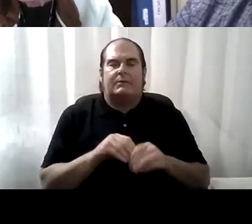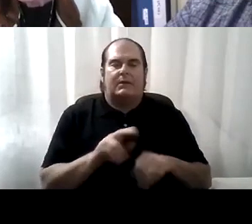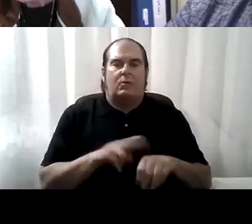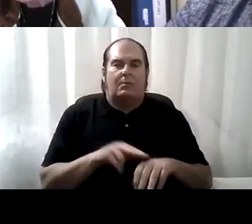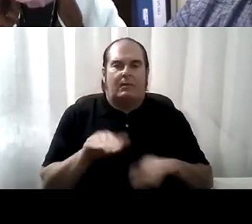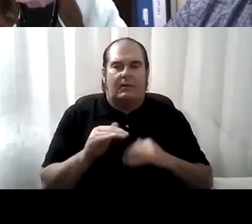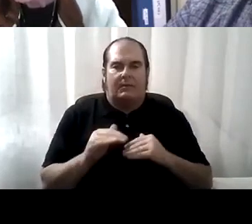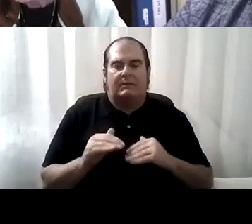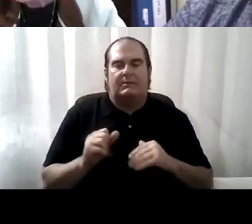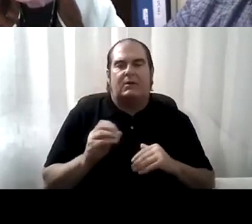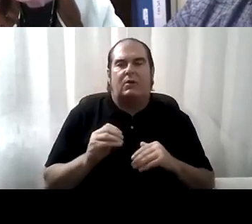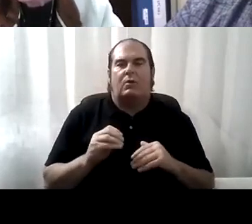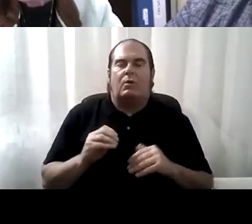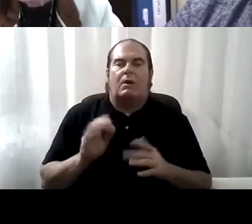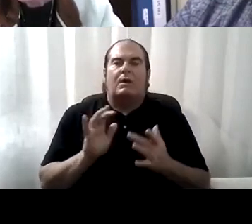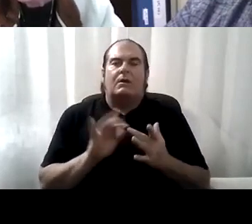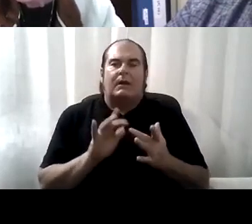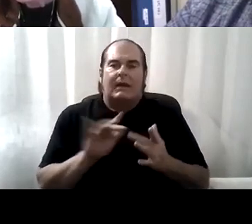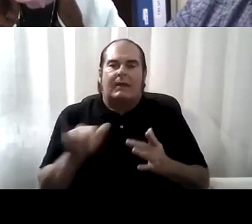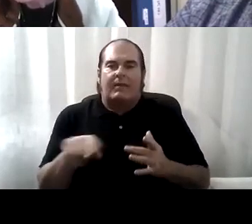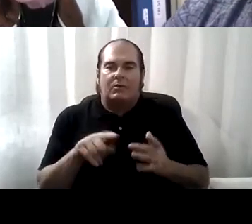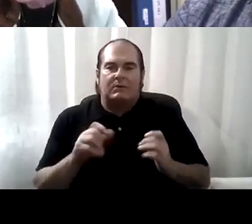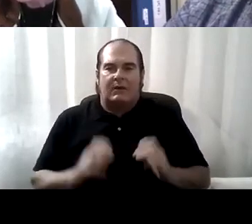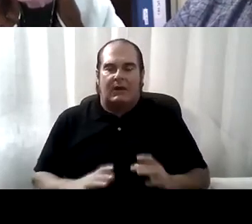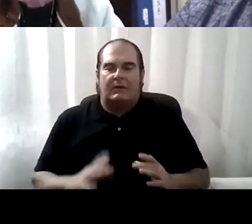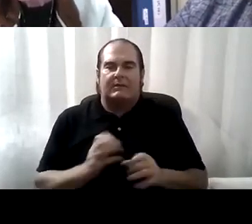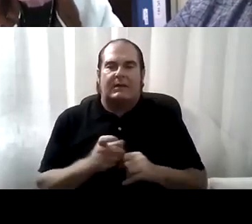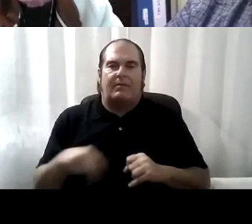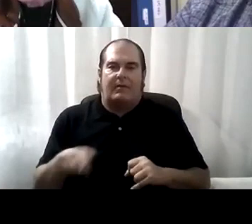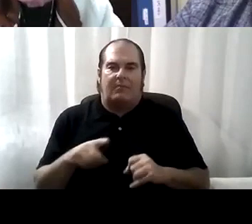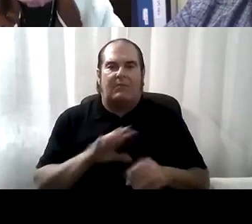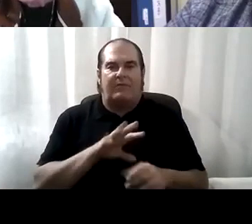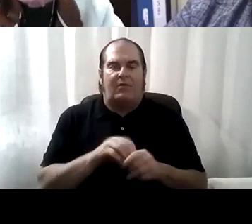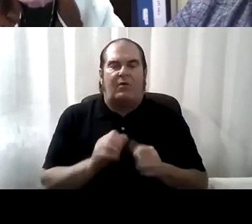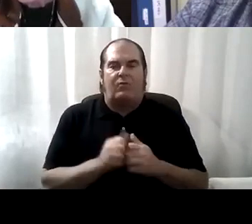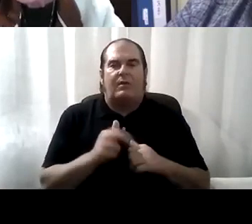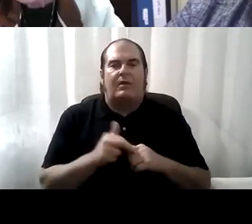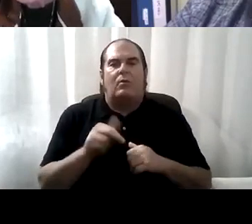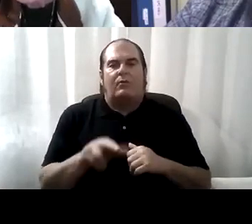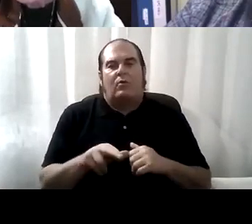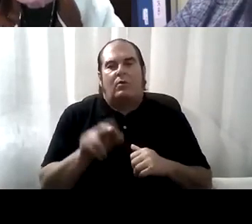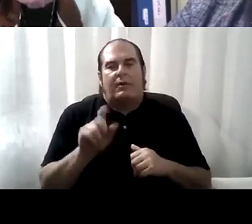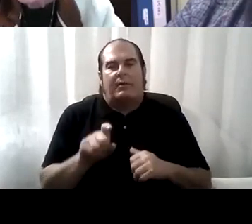So we'll contact those clients and get them into the referral that they need.